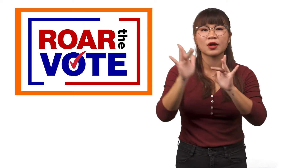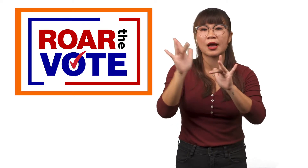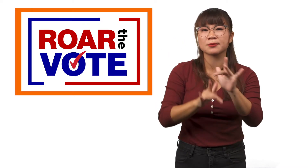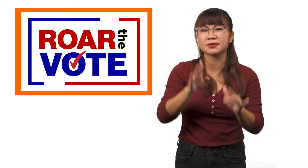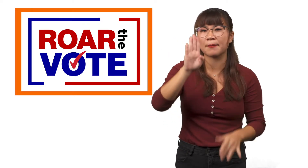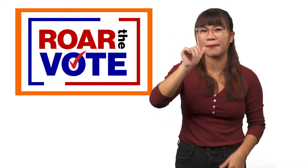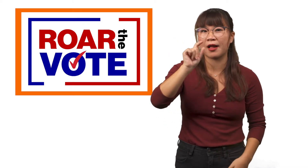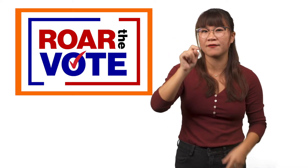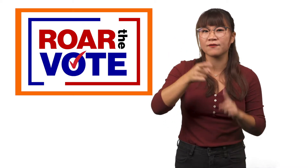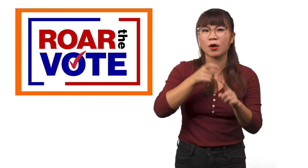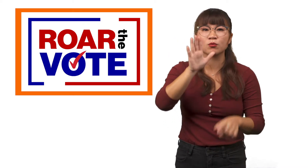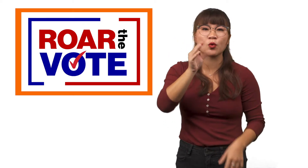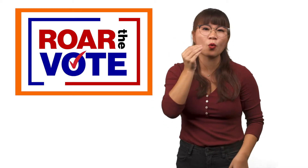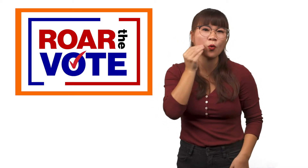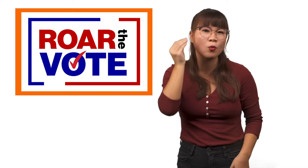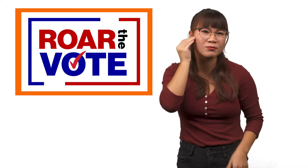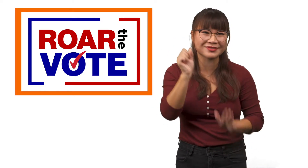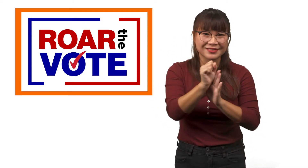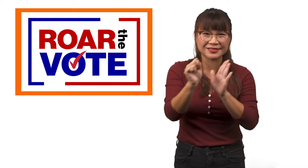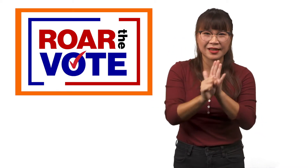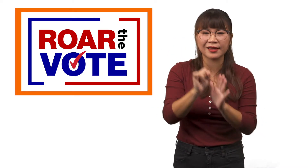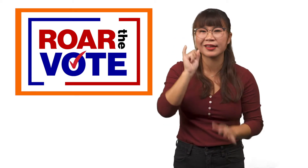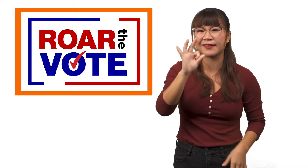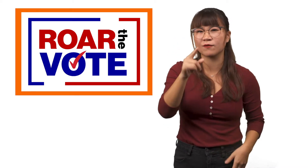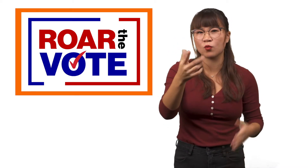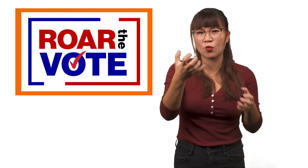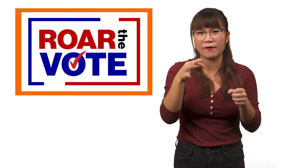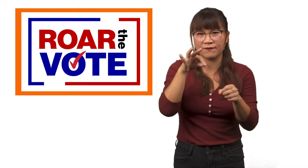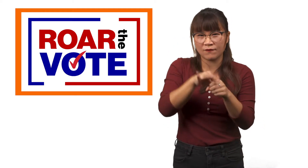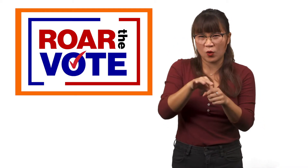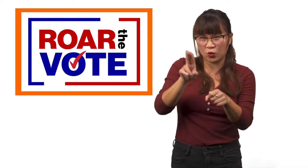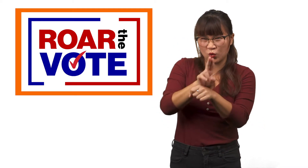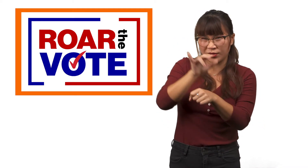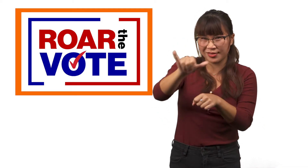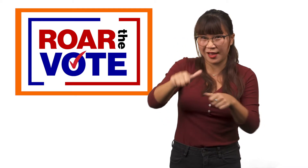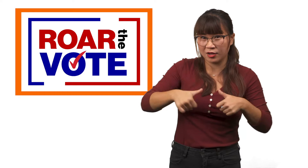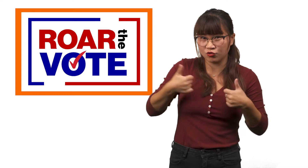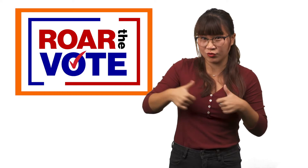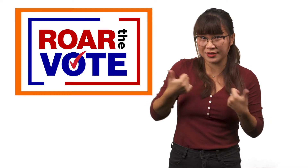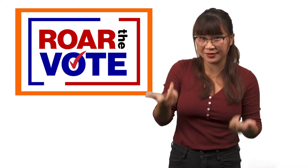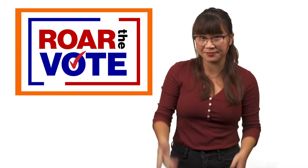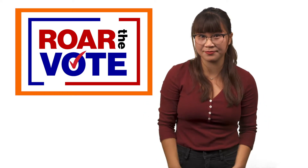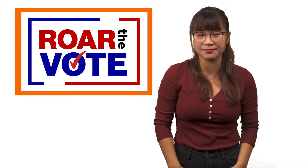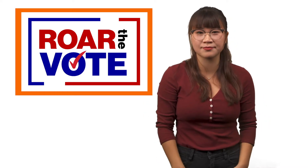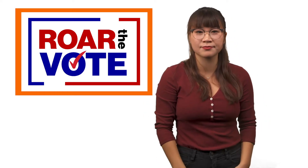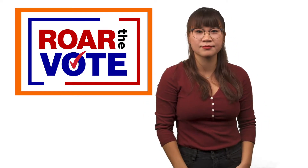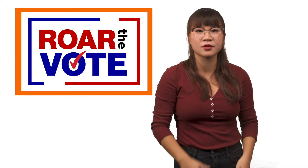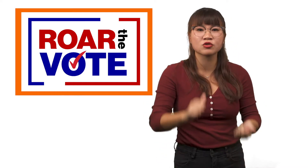Request an absentee ballot from your home state if you want to vote using that address,